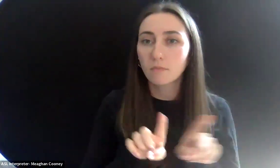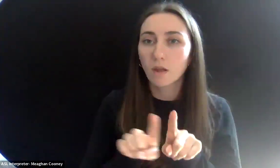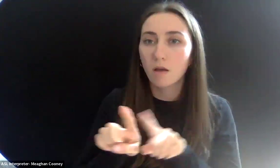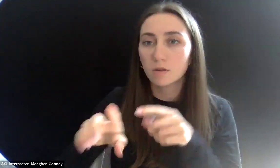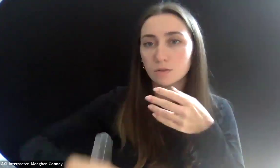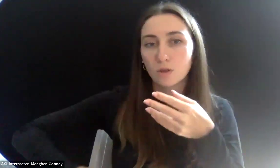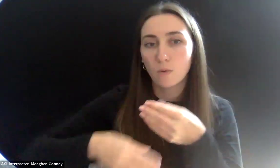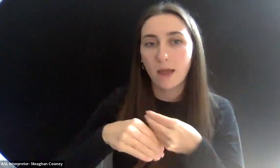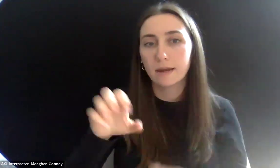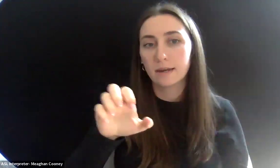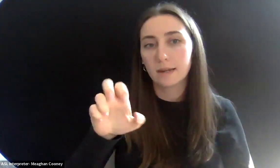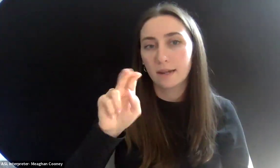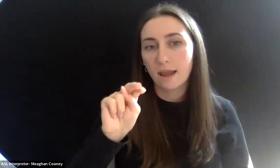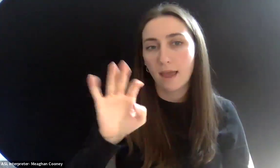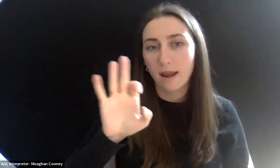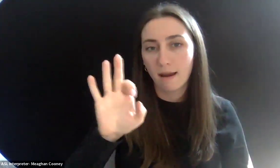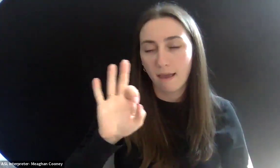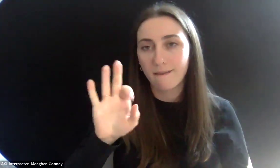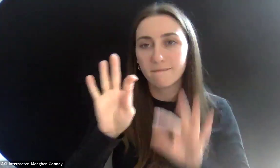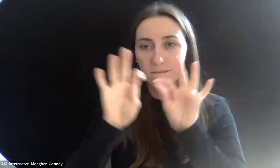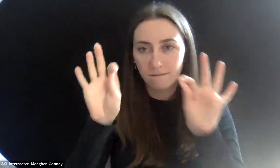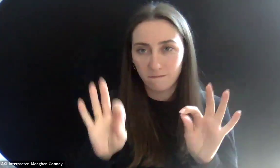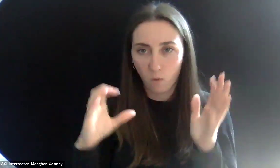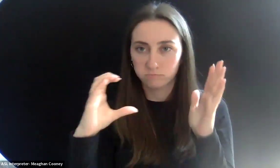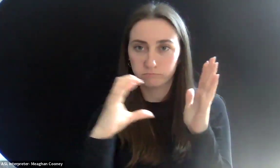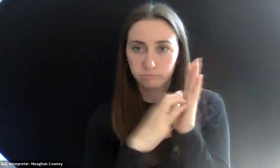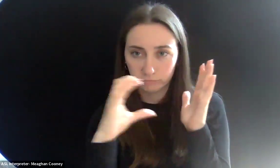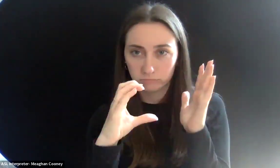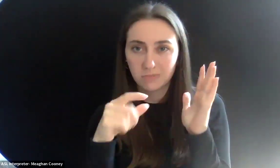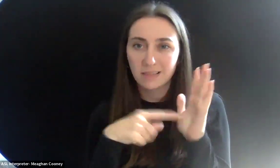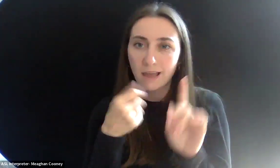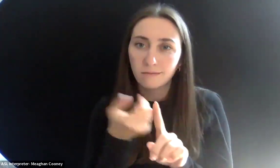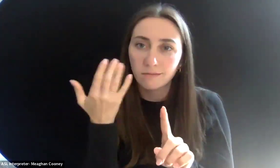notification form that talks about information about climate resilience.